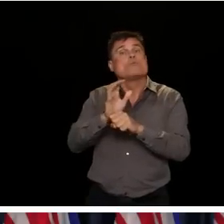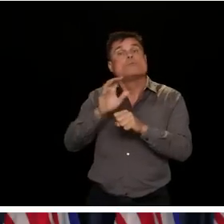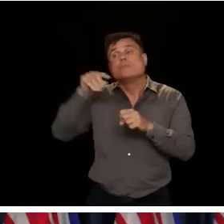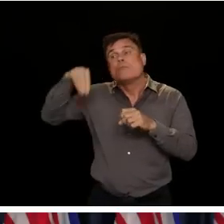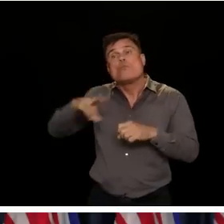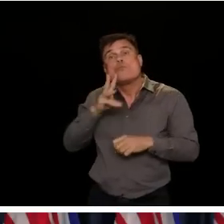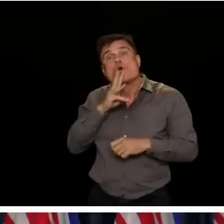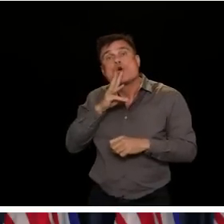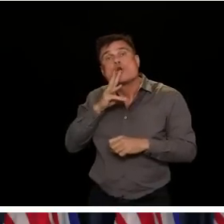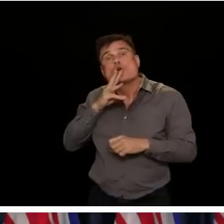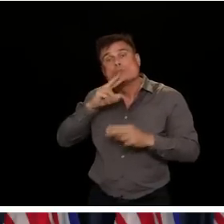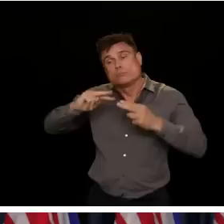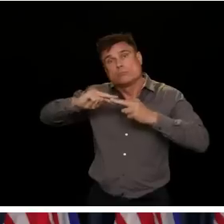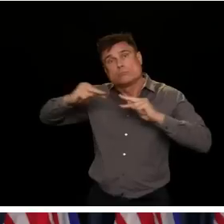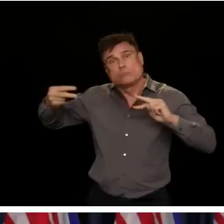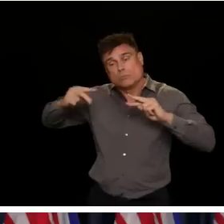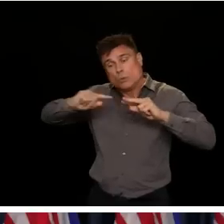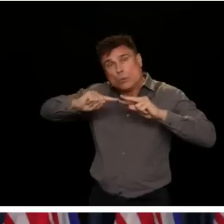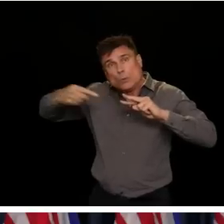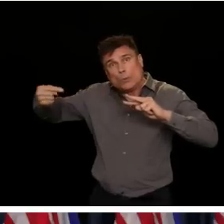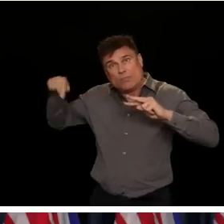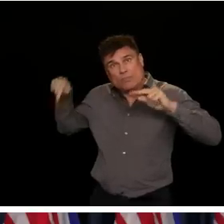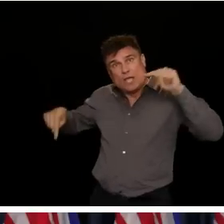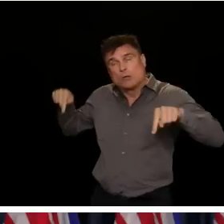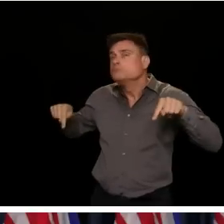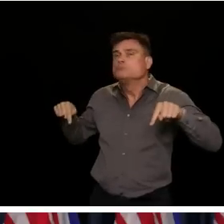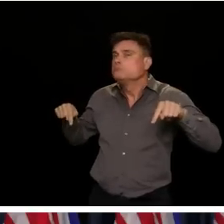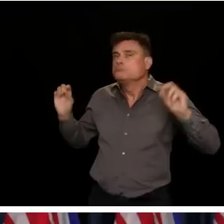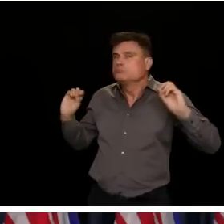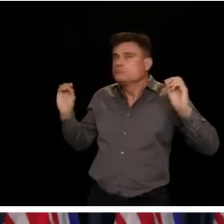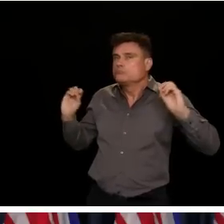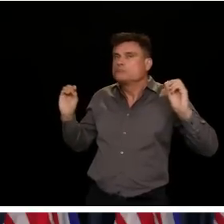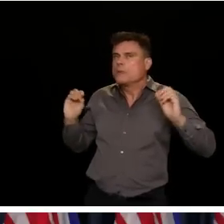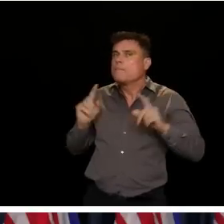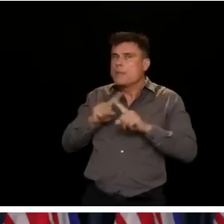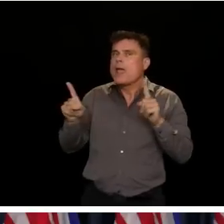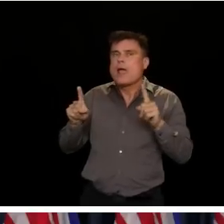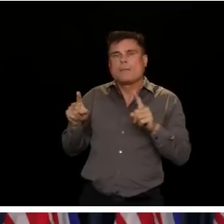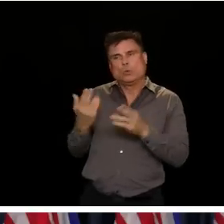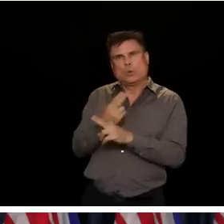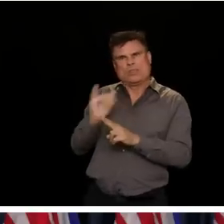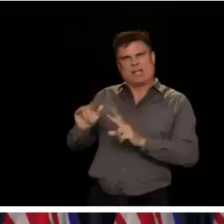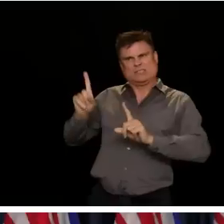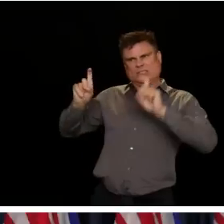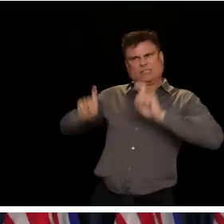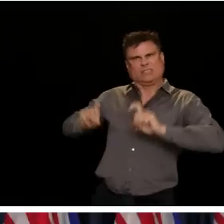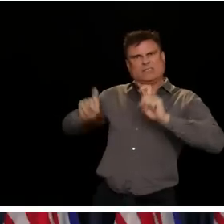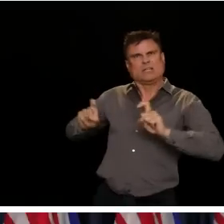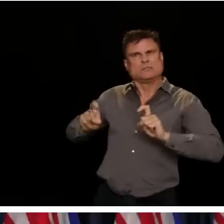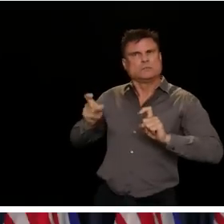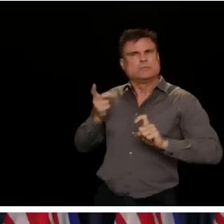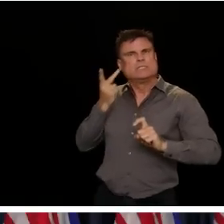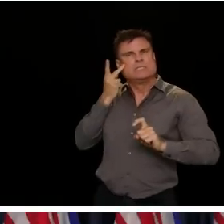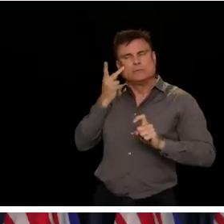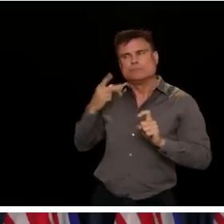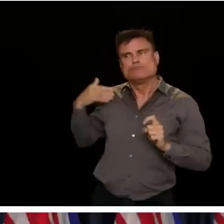That is something we are planning on rolling out and using in the coming months, particularly in smaller communities as a way of helping us understand